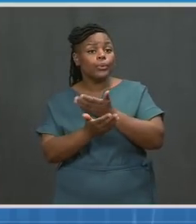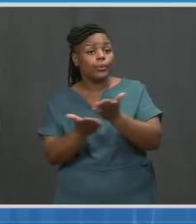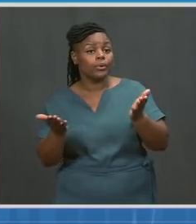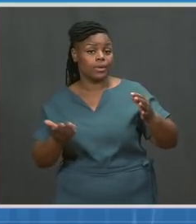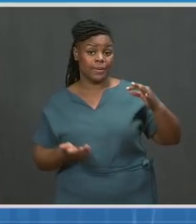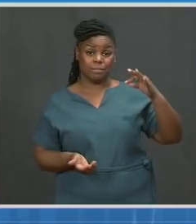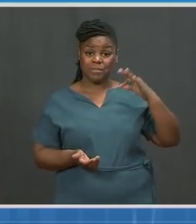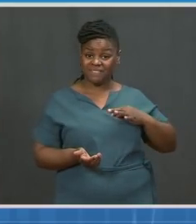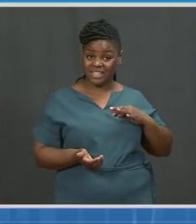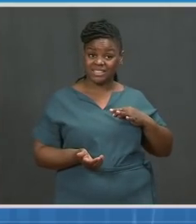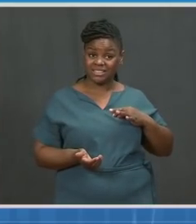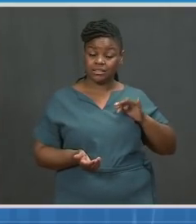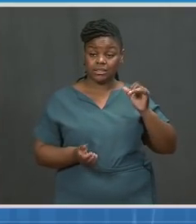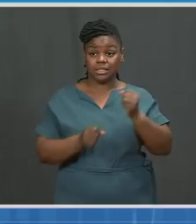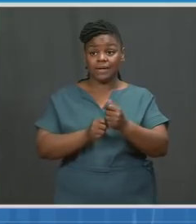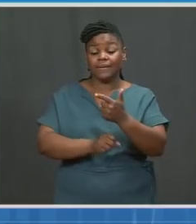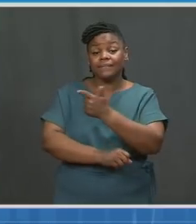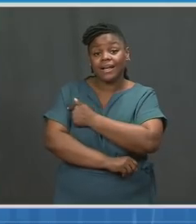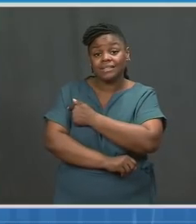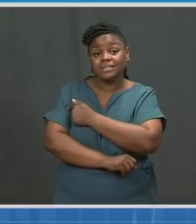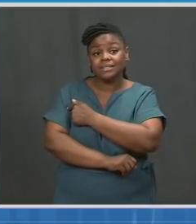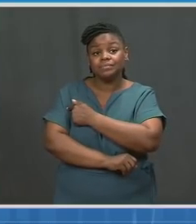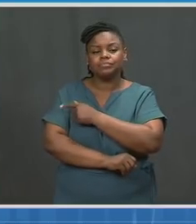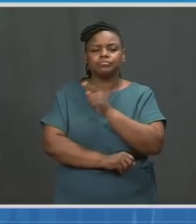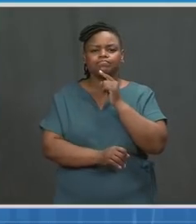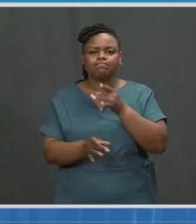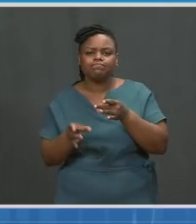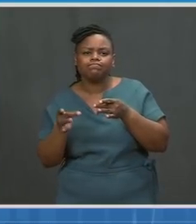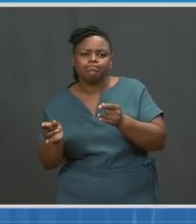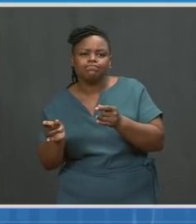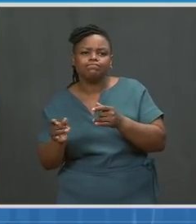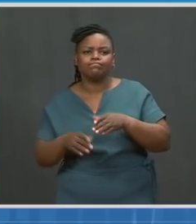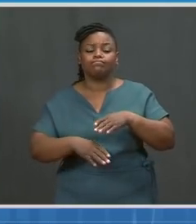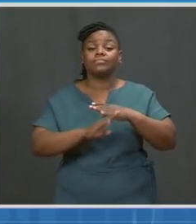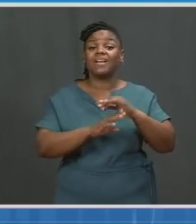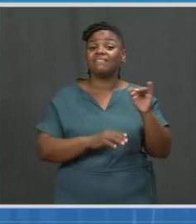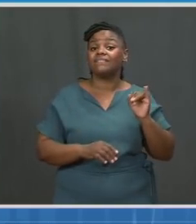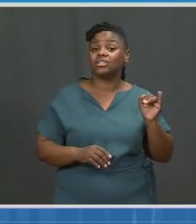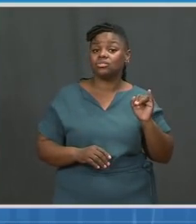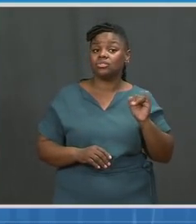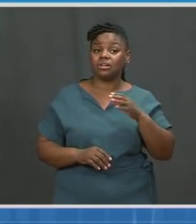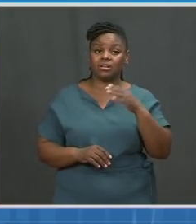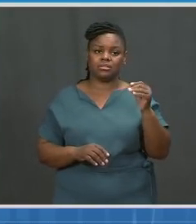the efficacy in preventing infection, and the decreases we see in hospitalizations and deaths.